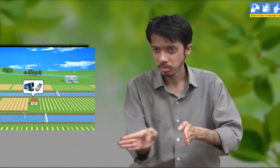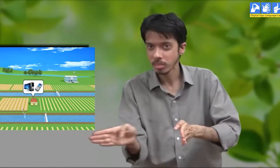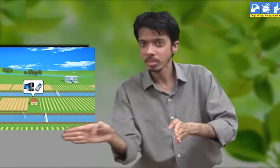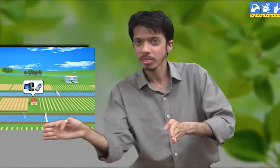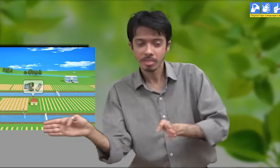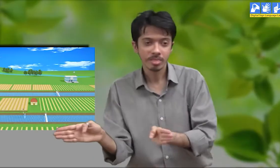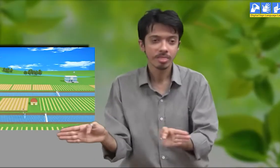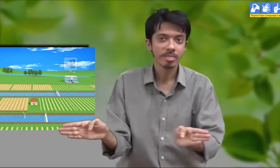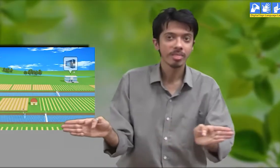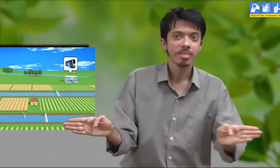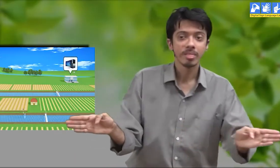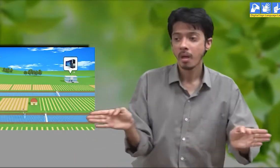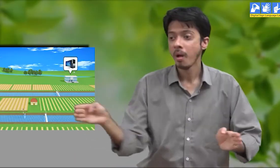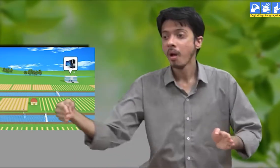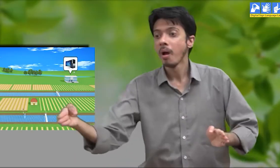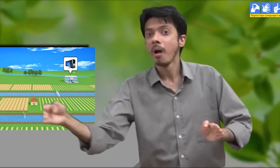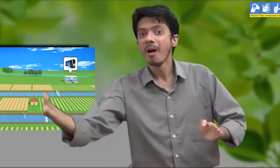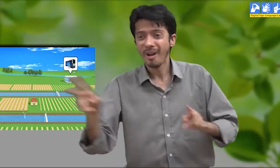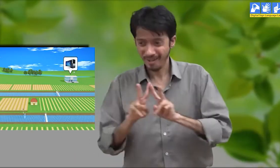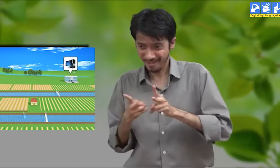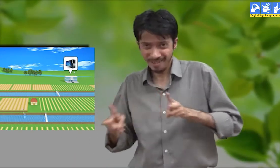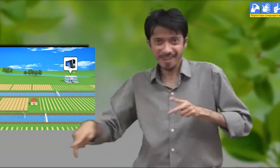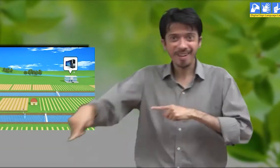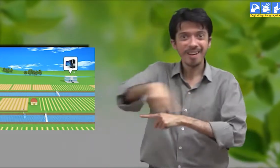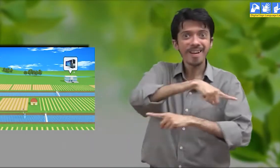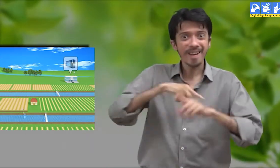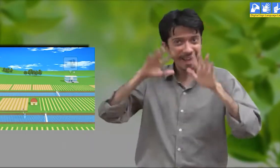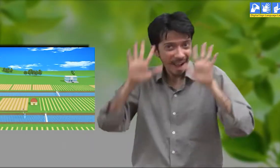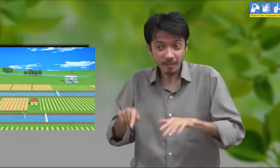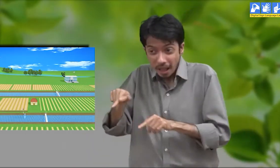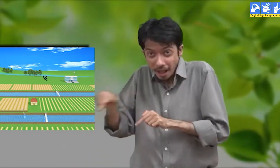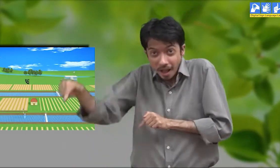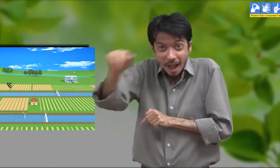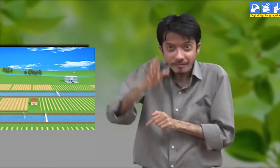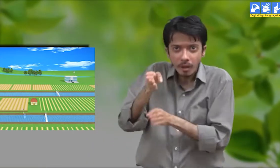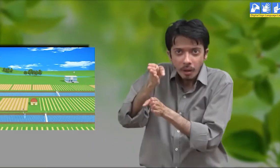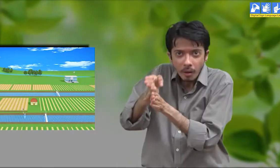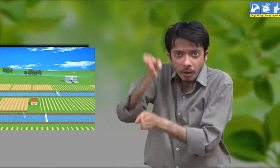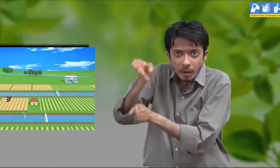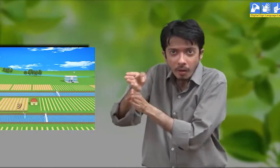to flow to different places of long distances. It is a human